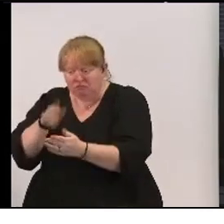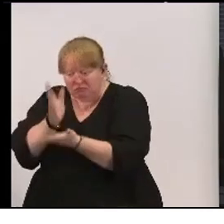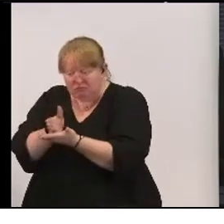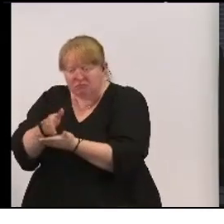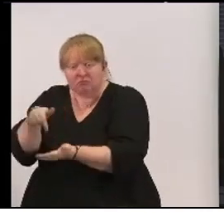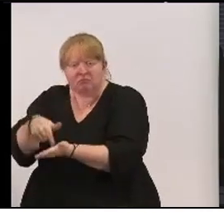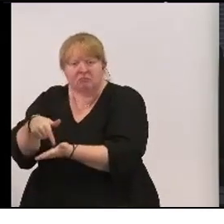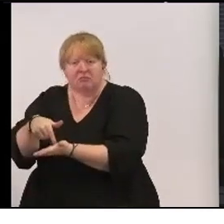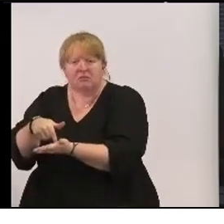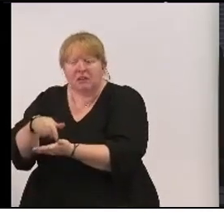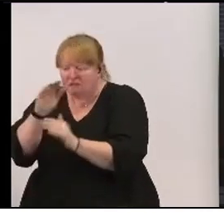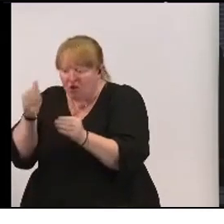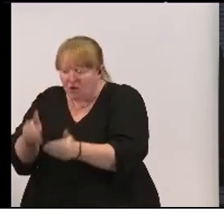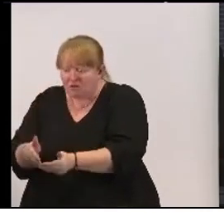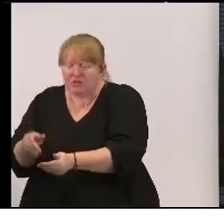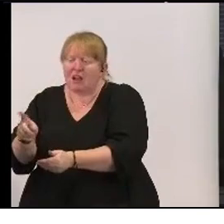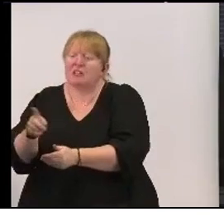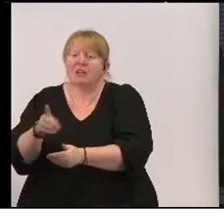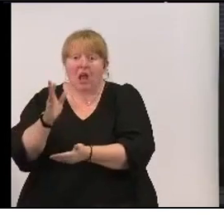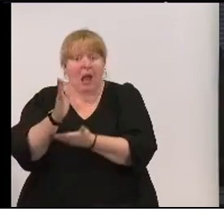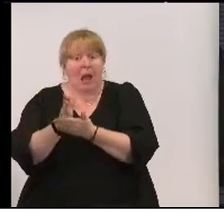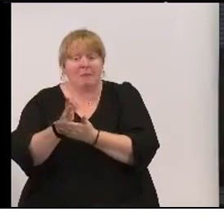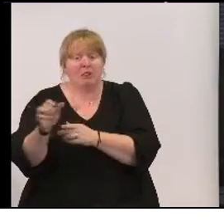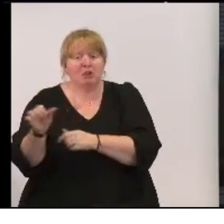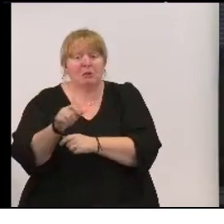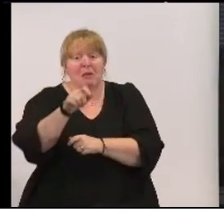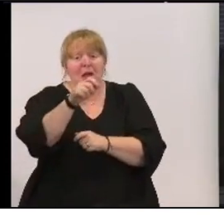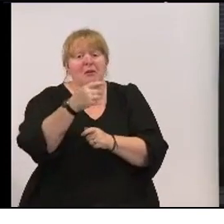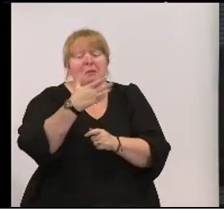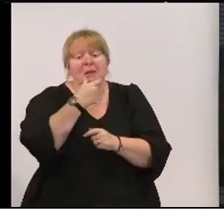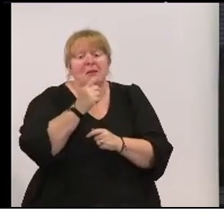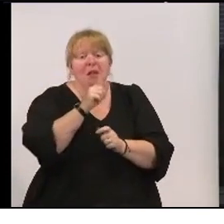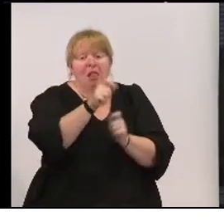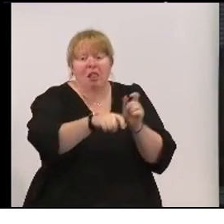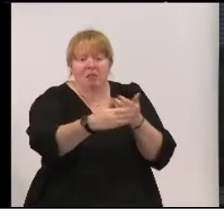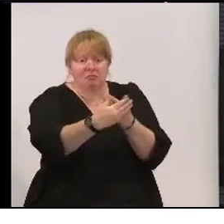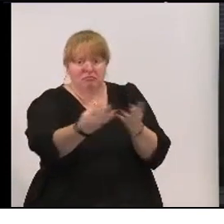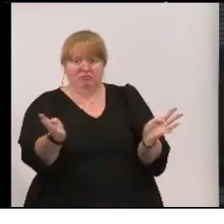And so, it's just pretty easy for us at eBay because our purpose is always about building